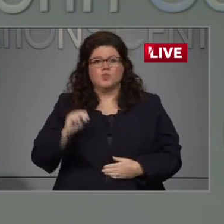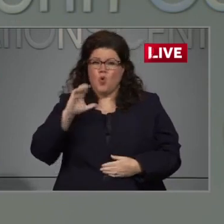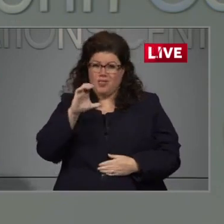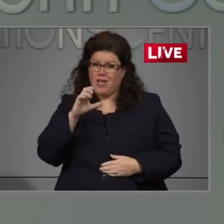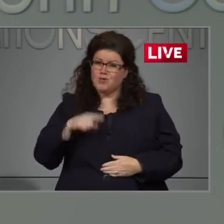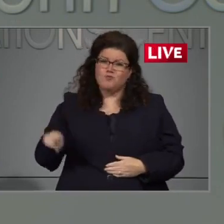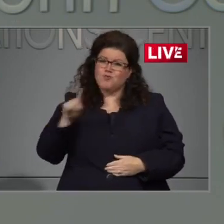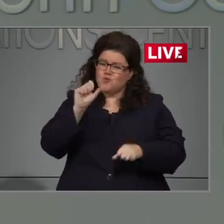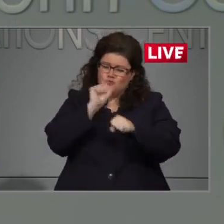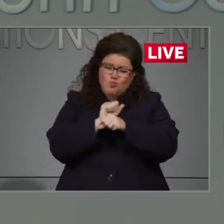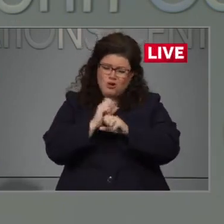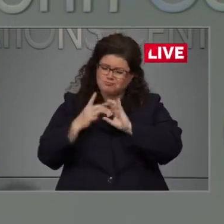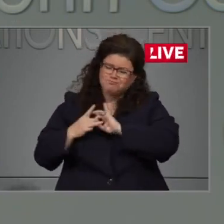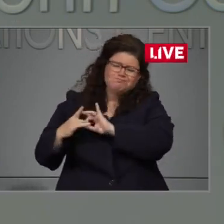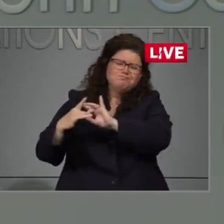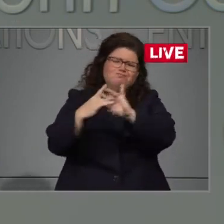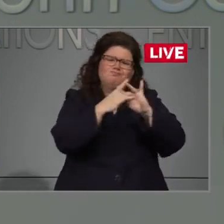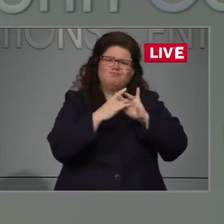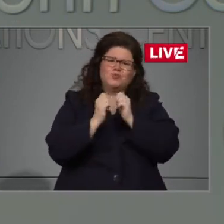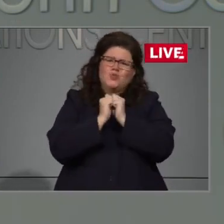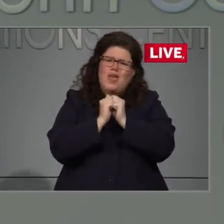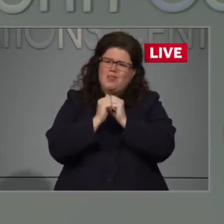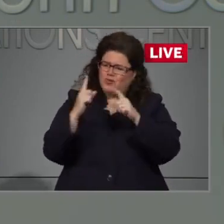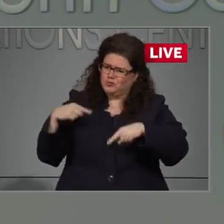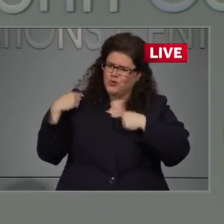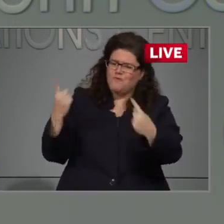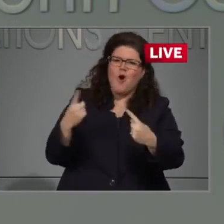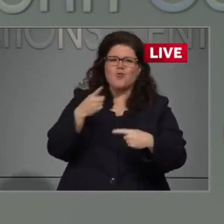ALREADY NORTH CAROLINIANS HAVE COME TOGETHER TO GET US THROUGH THIS.